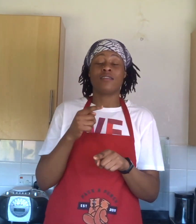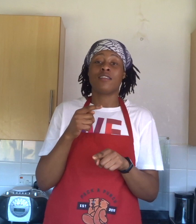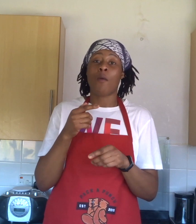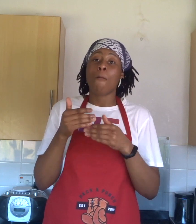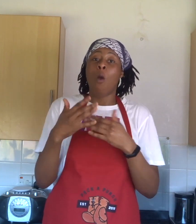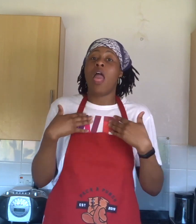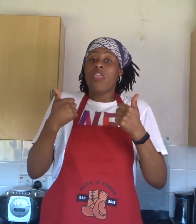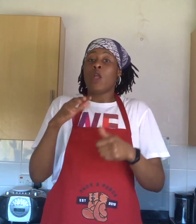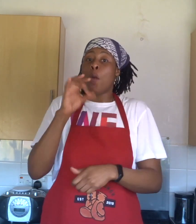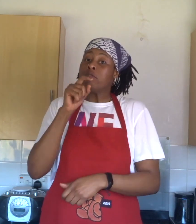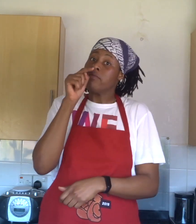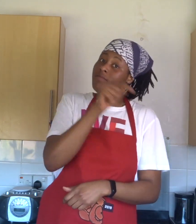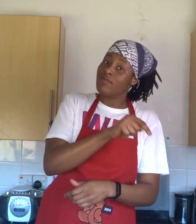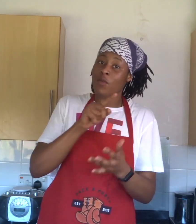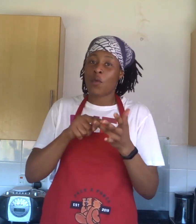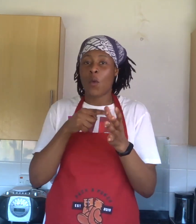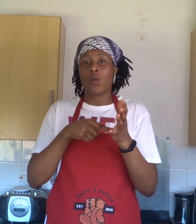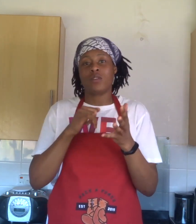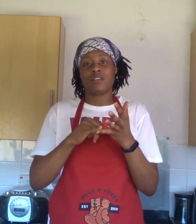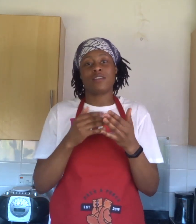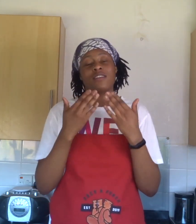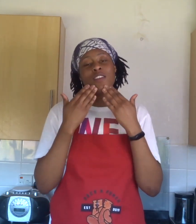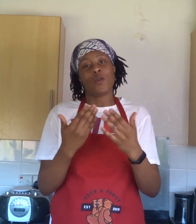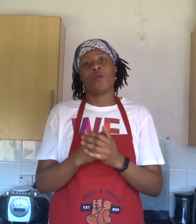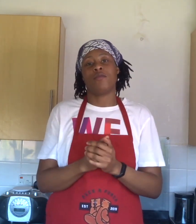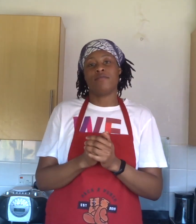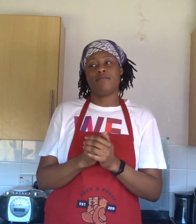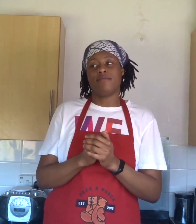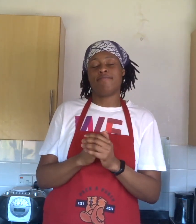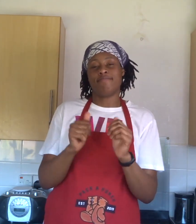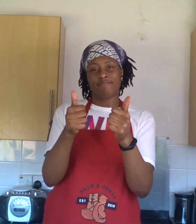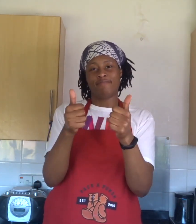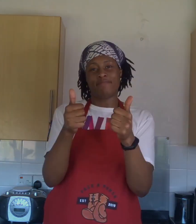yourselves, give it a go and opt for the healthier alternative.